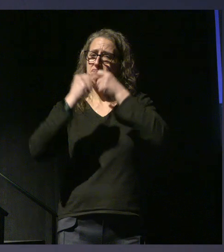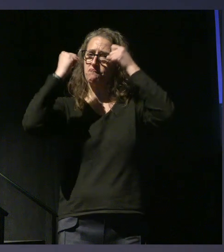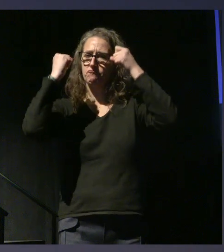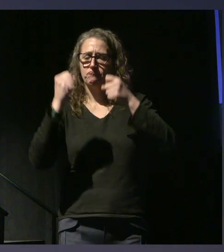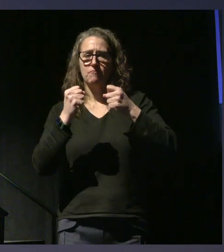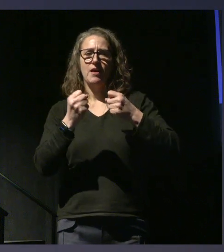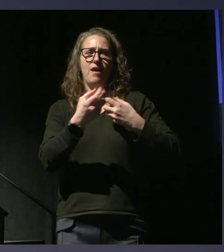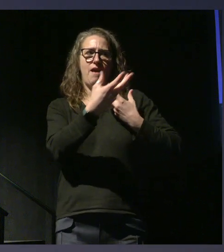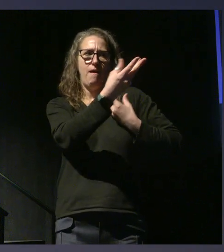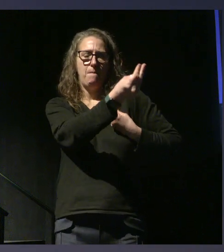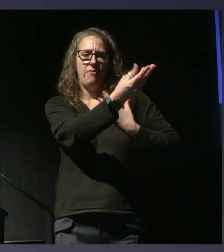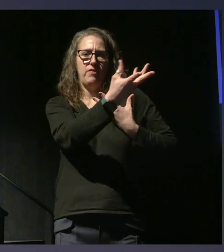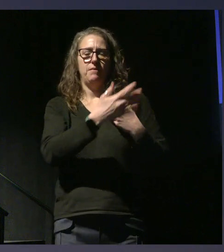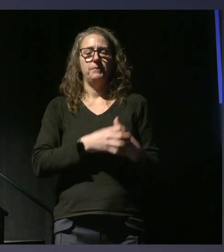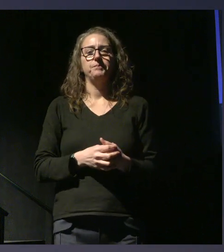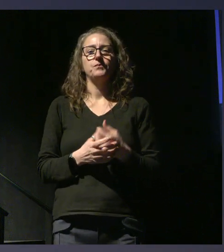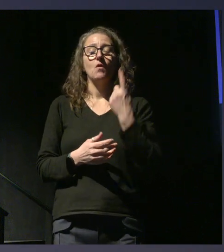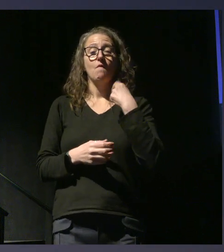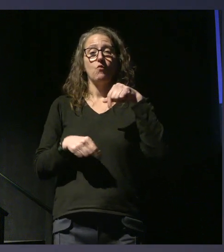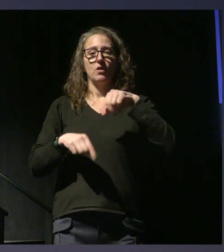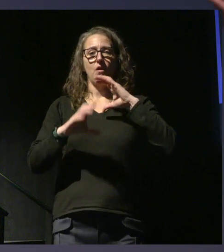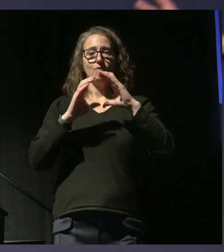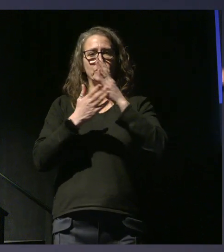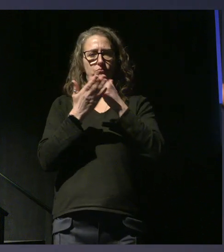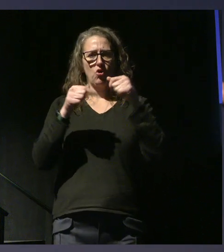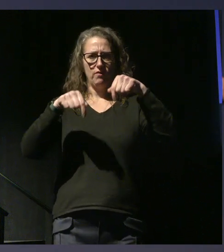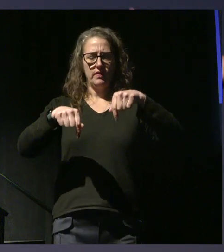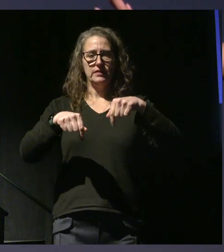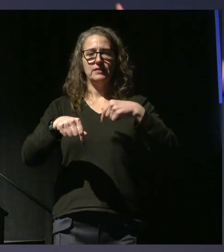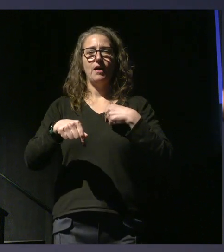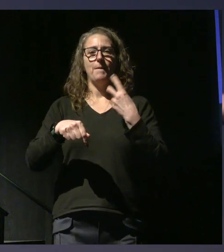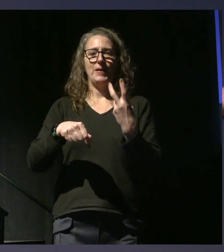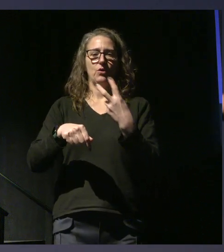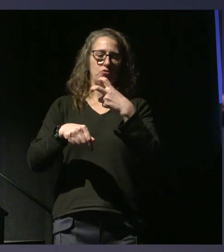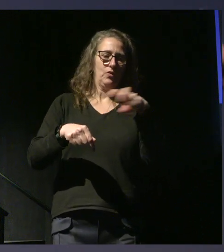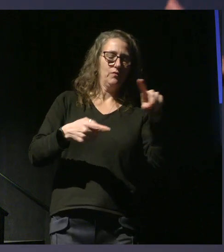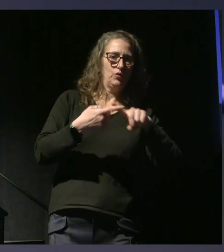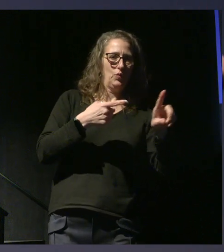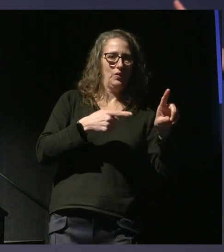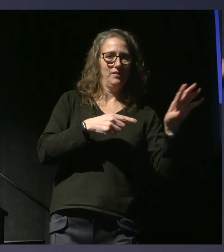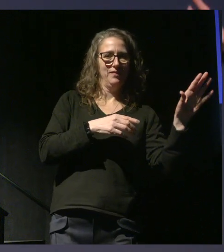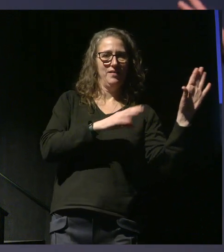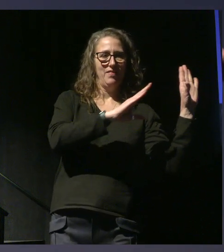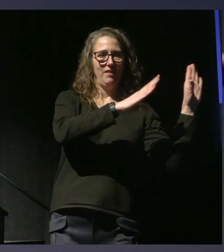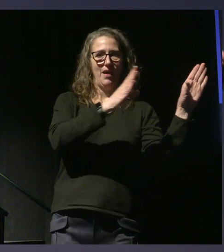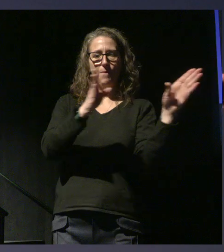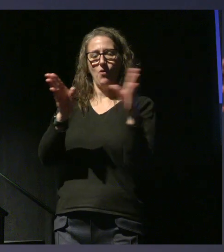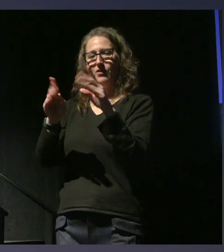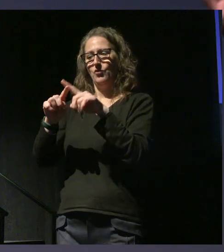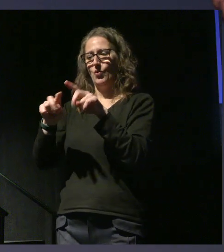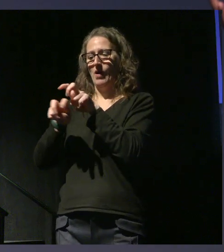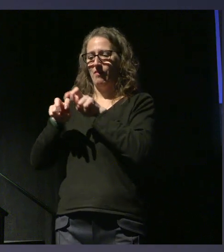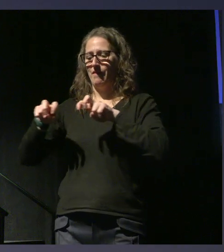Okay, so for the conversation part of this, I'm now gonna move over to our living room, so this can feel a little bit more organic,